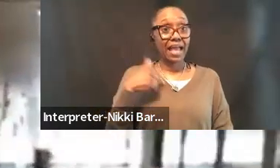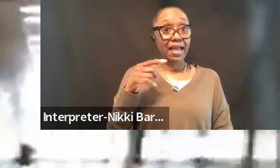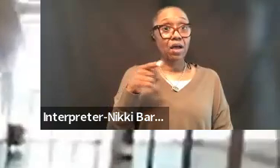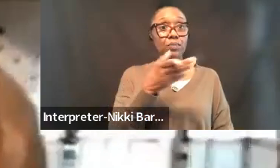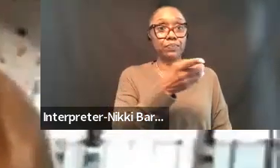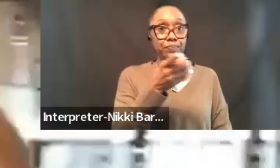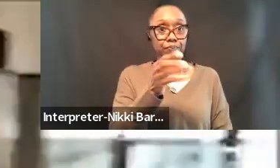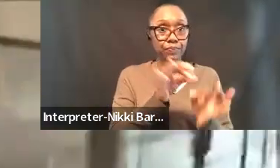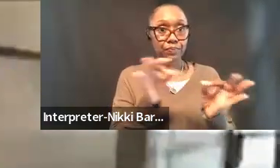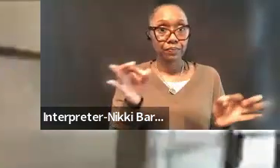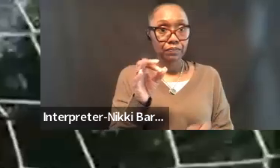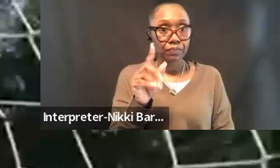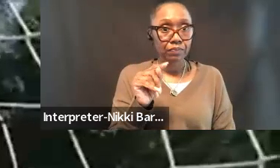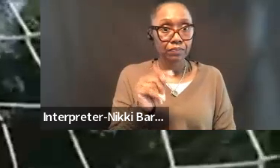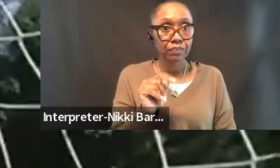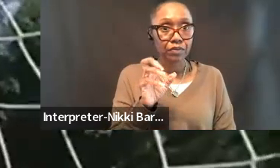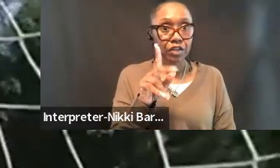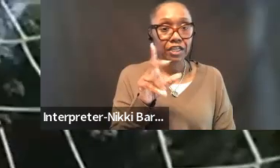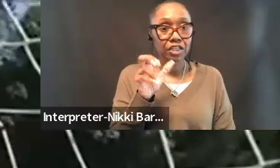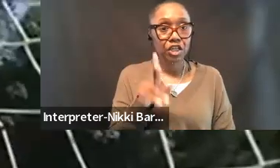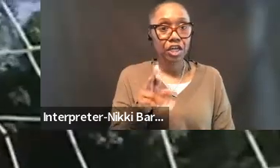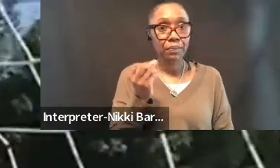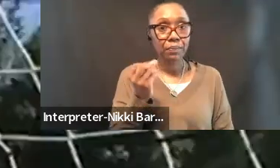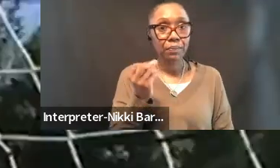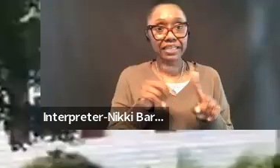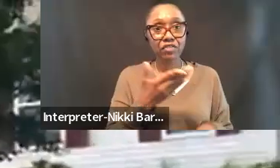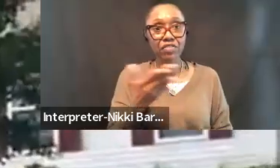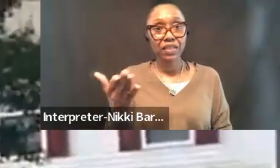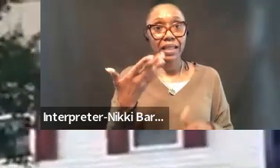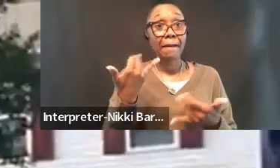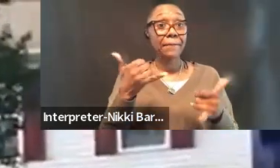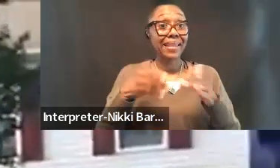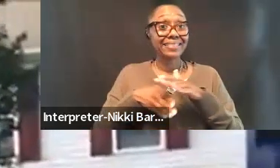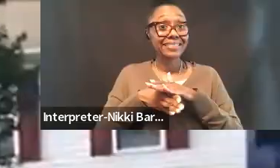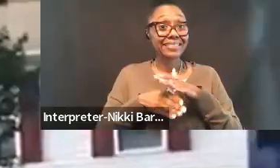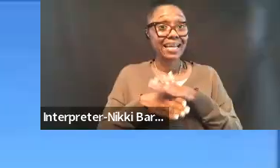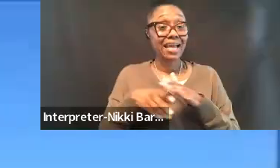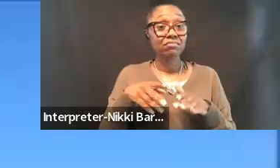Any kids my age I enjoy many different things. Like playing soccer.